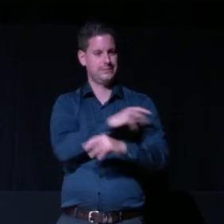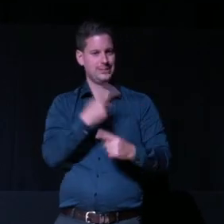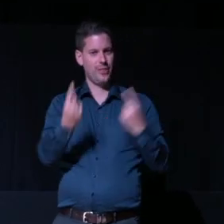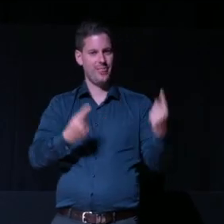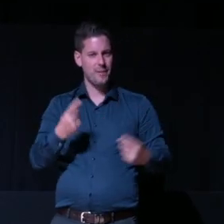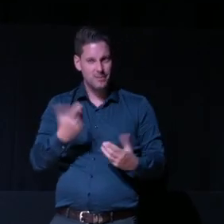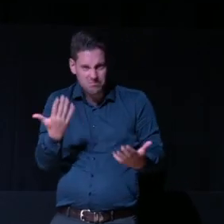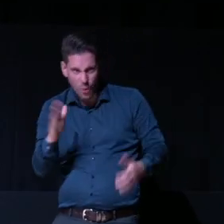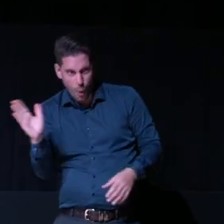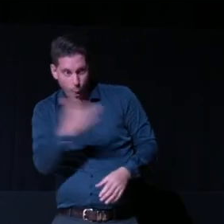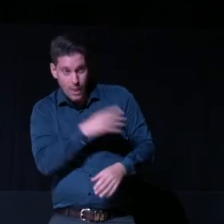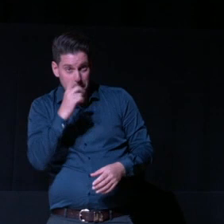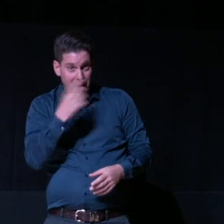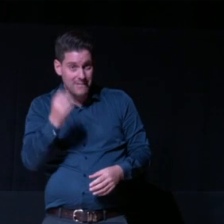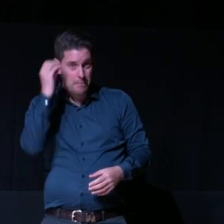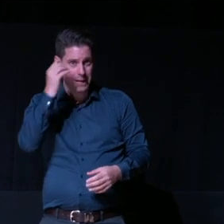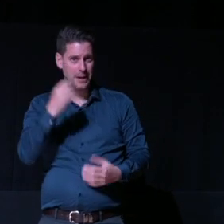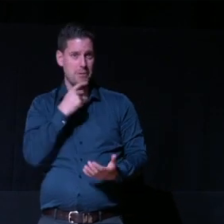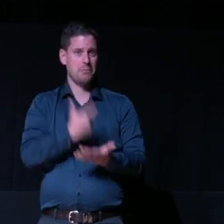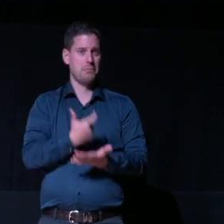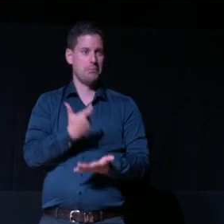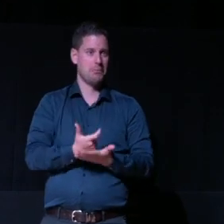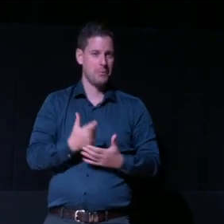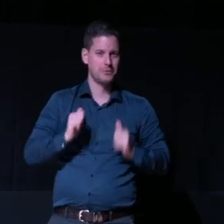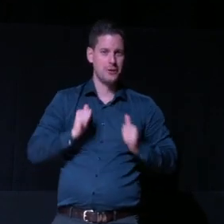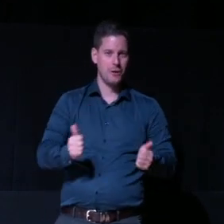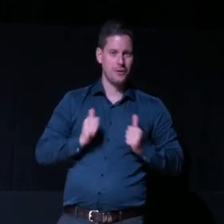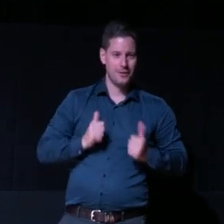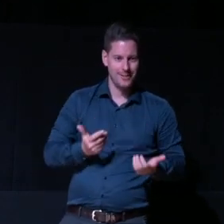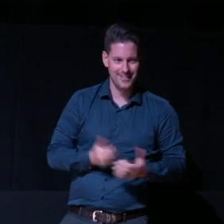In that instance,